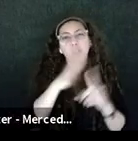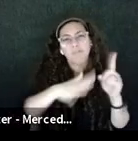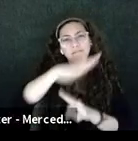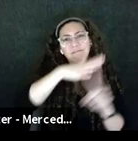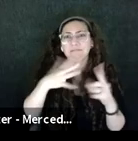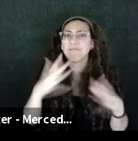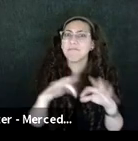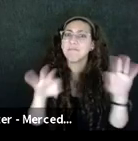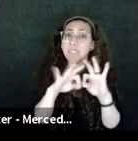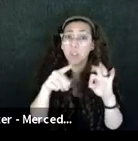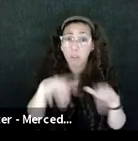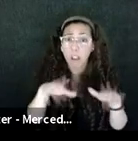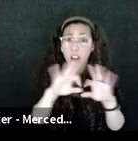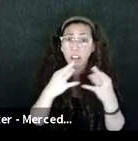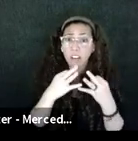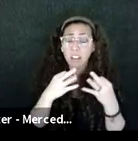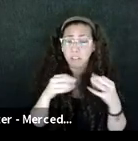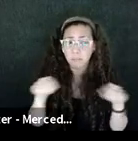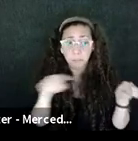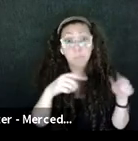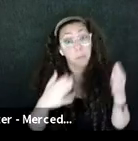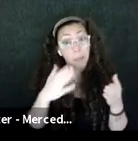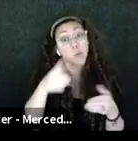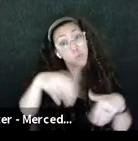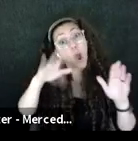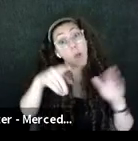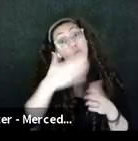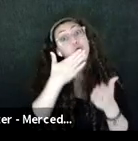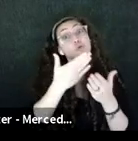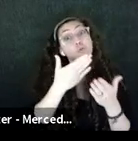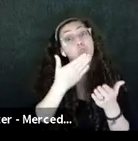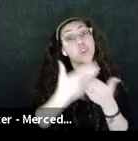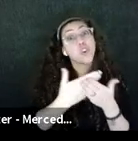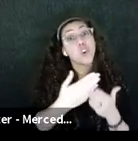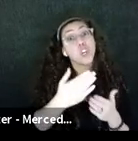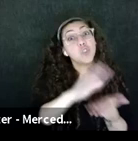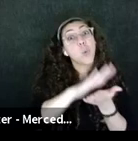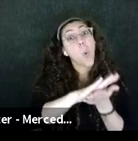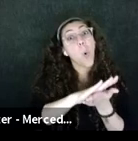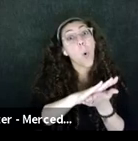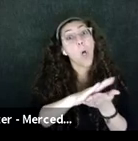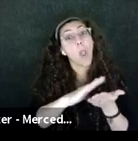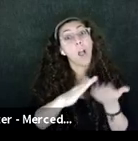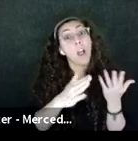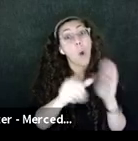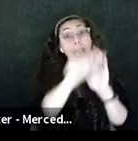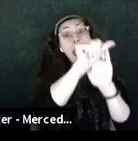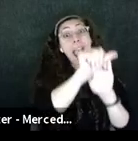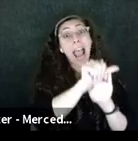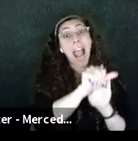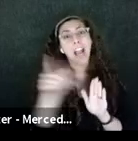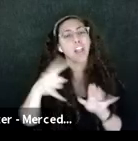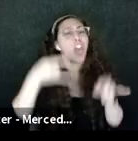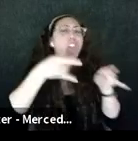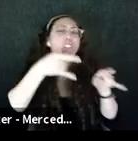Jason Williams: Where if you do good in school, you're a loser, or people make fun of you, then, then why would you try harder.